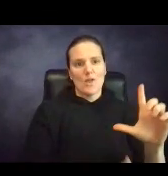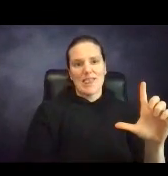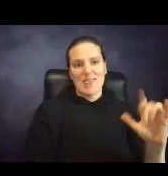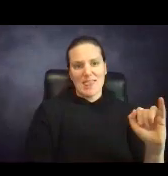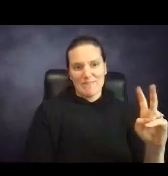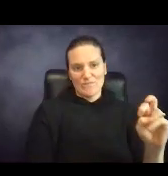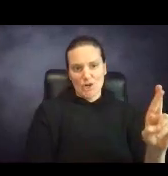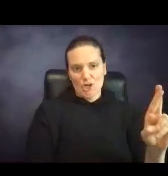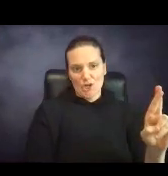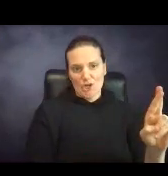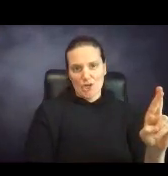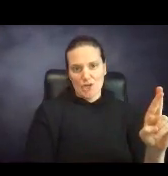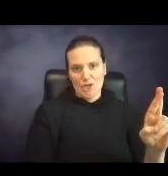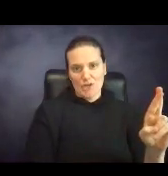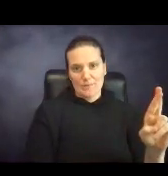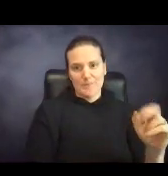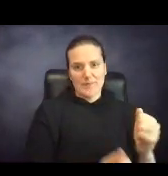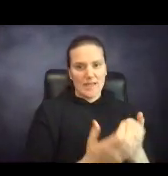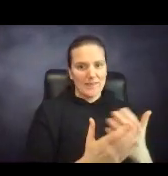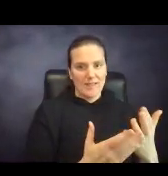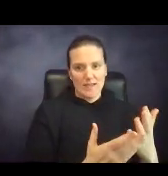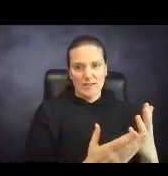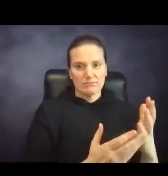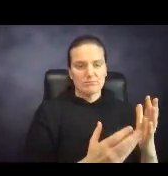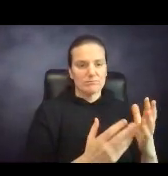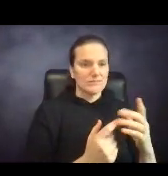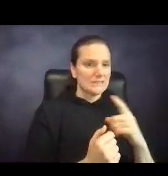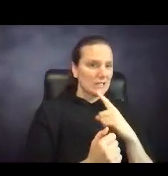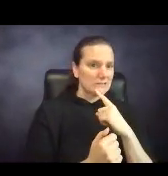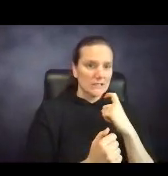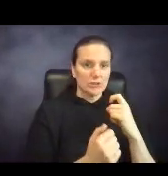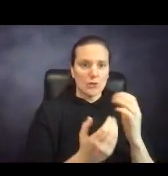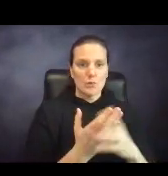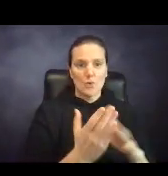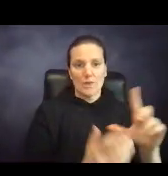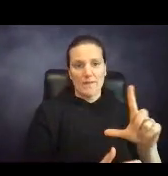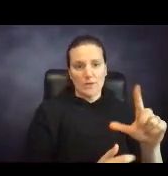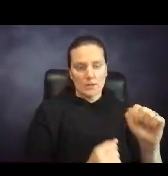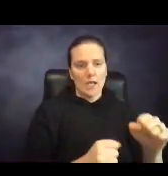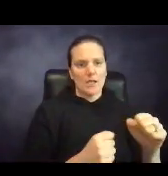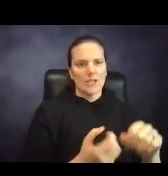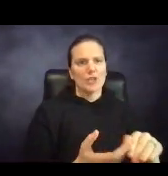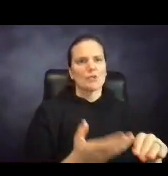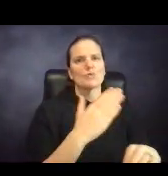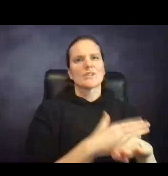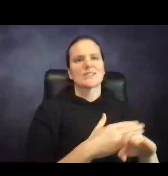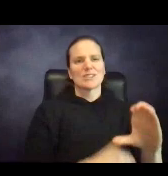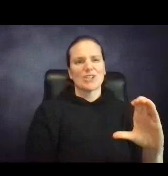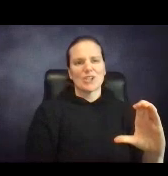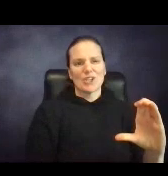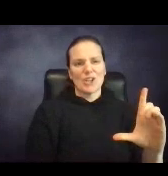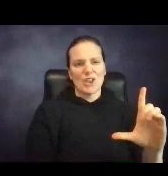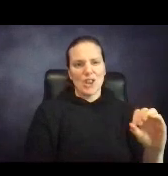Anything that acts has to go through phase one liver detoxification can increase your risk of clots 'cause it might get stuck there. It just is a slower,